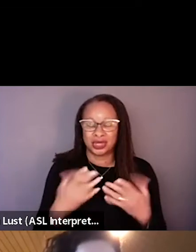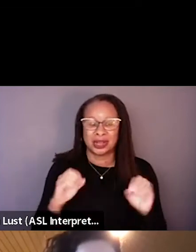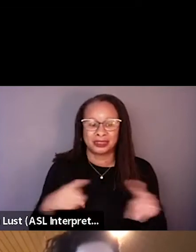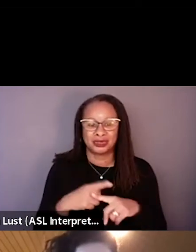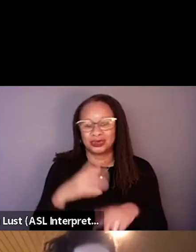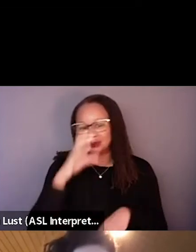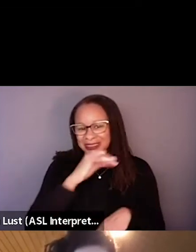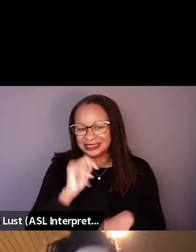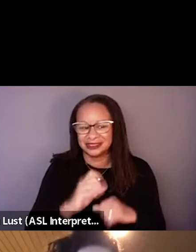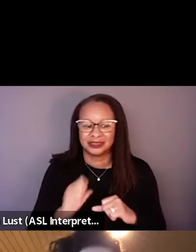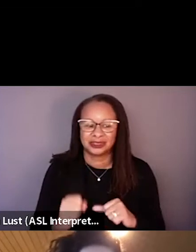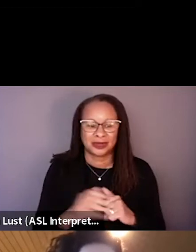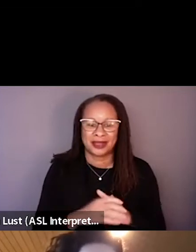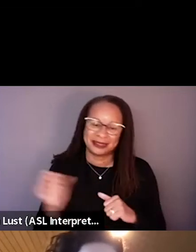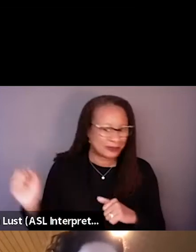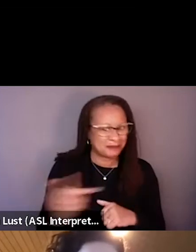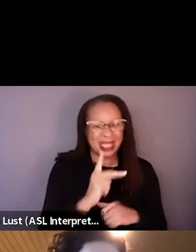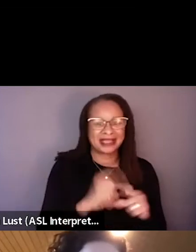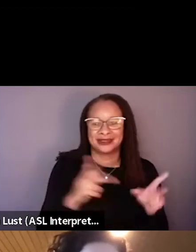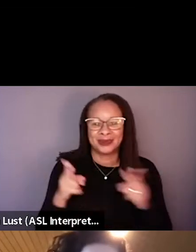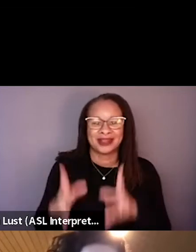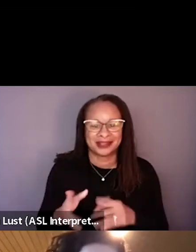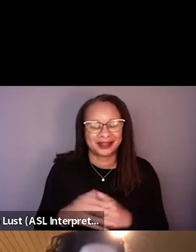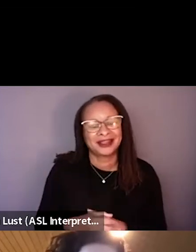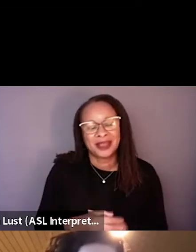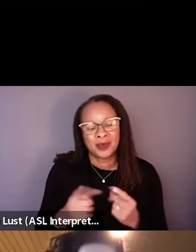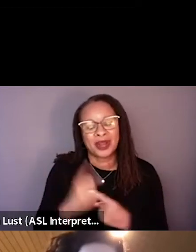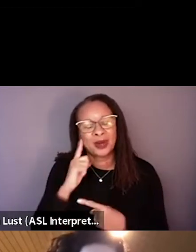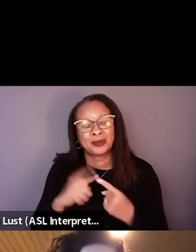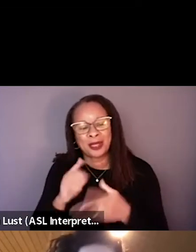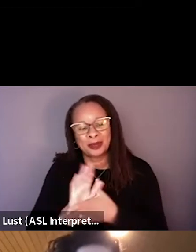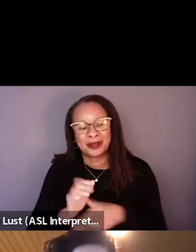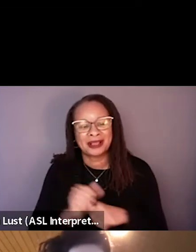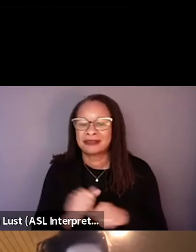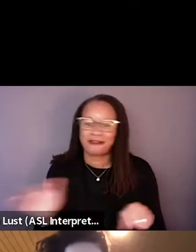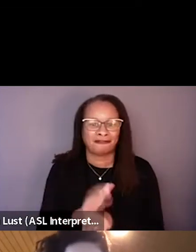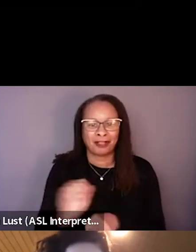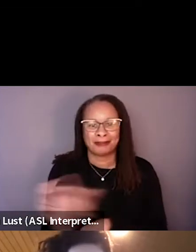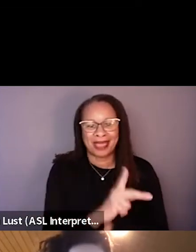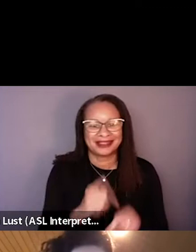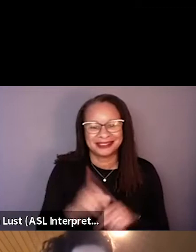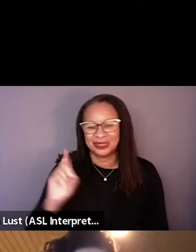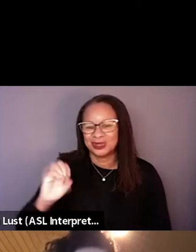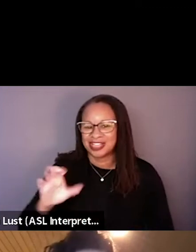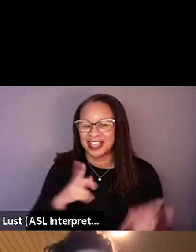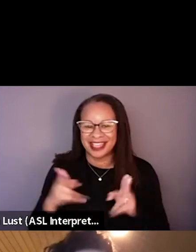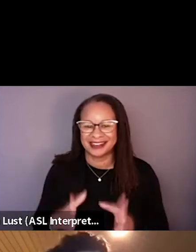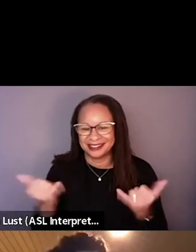So it kind of drew me back into editing. And now I'm fully, fully back in documentary editing. Got it.